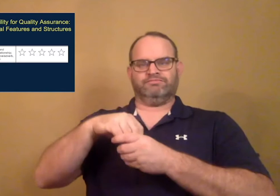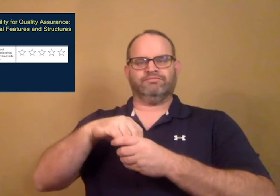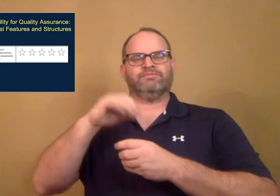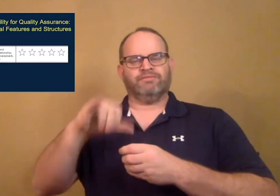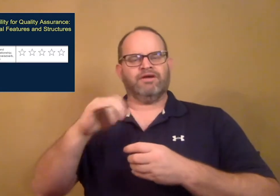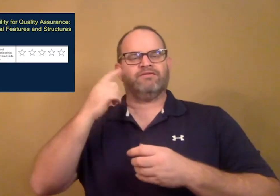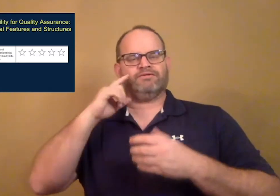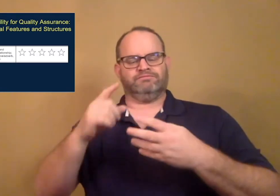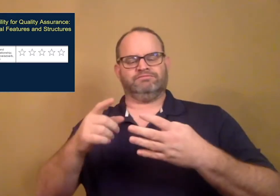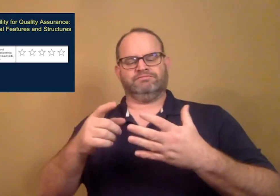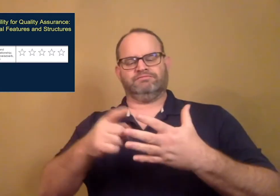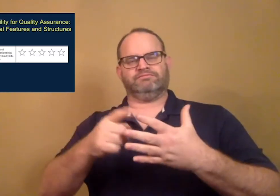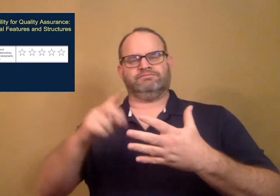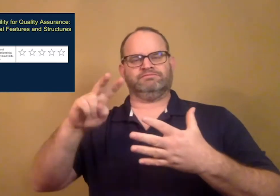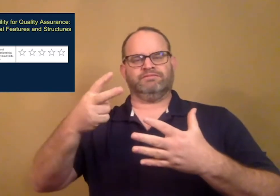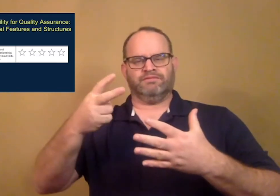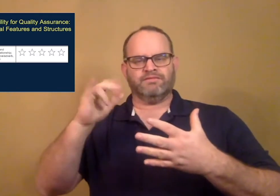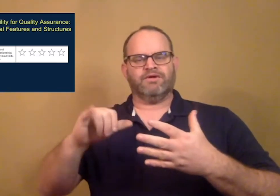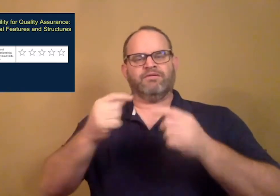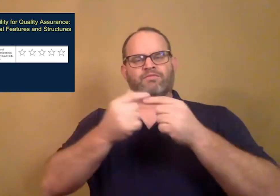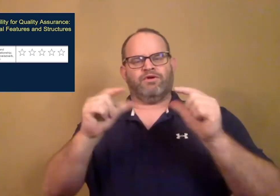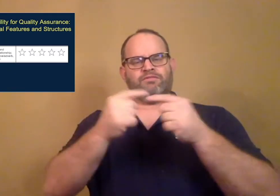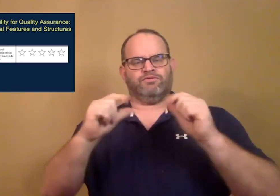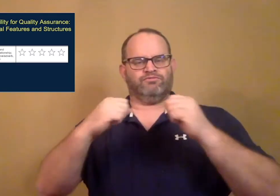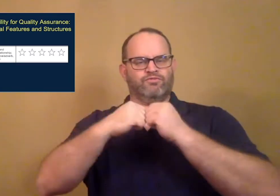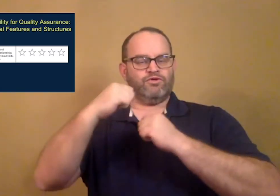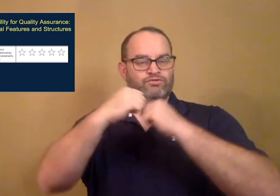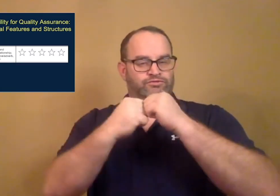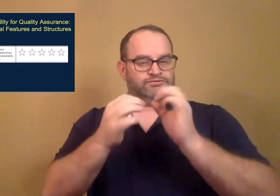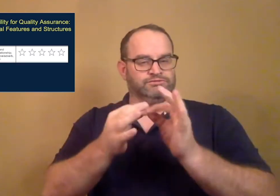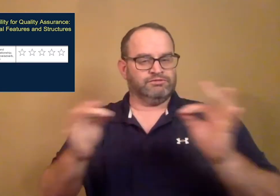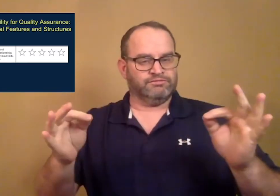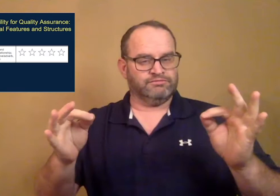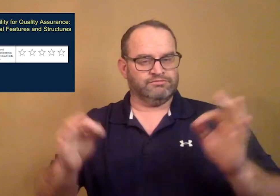All those are covered in the second category.